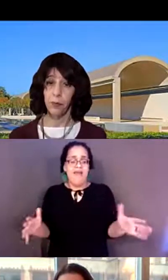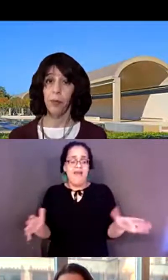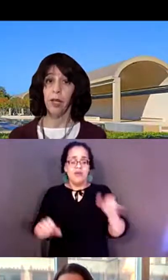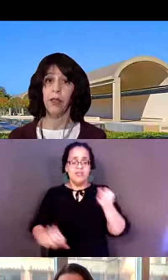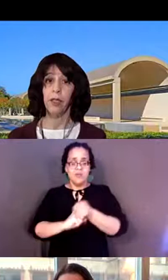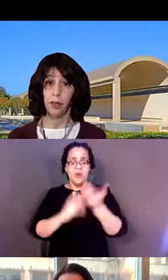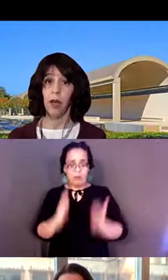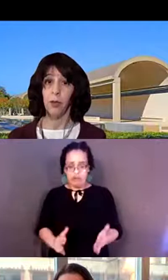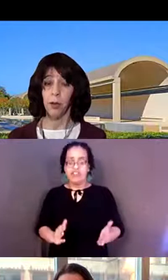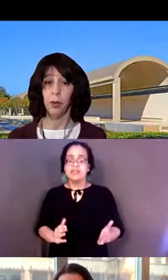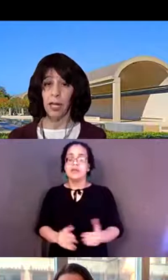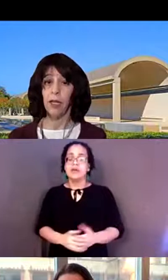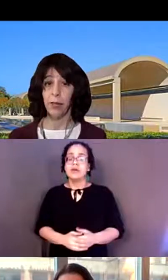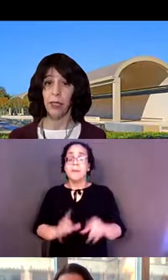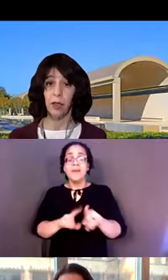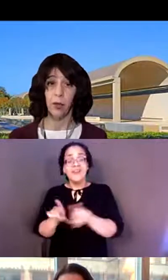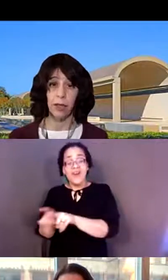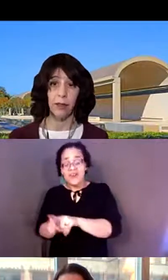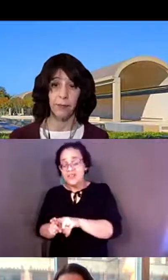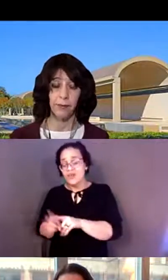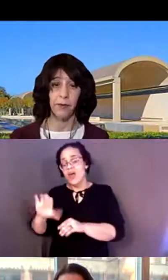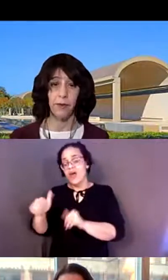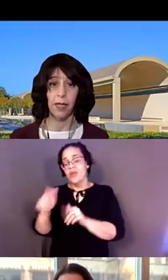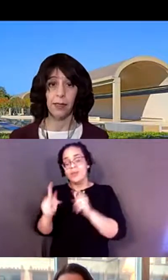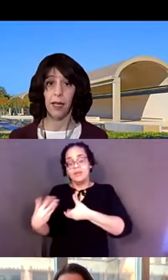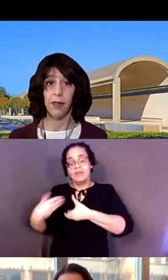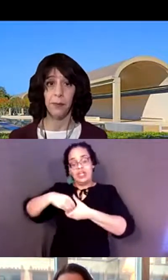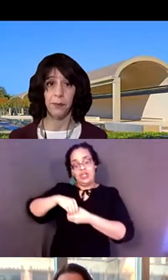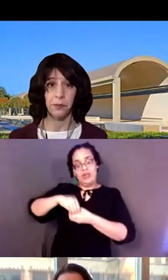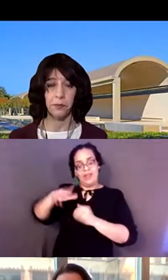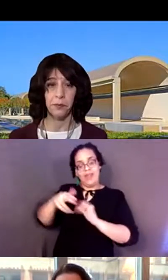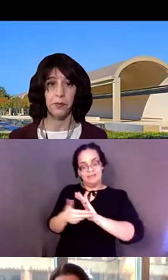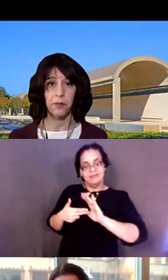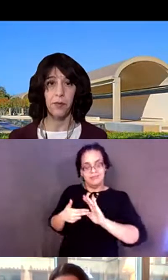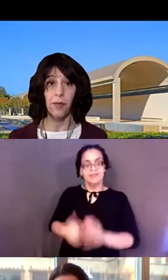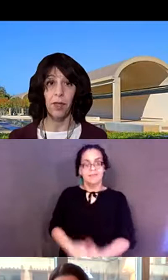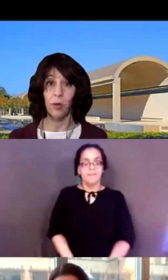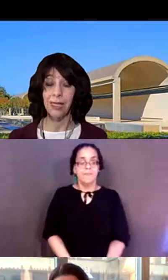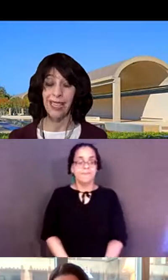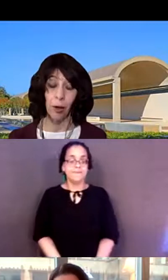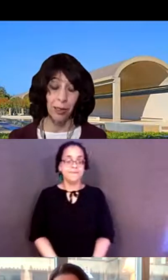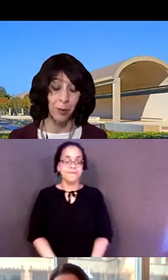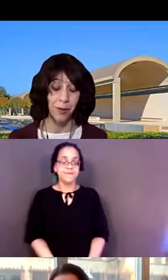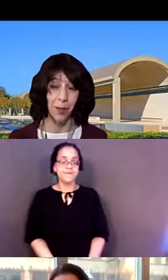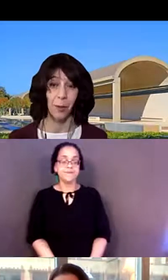But other people can be included. Next slide.